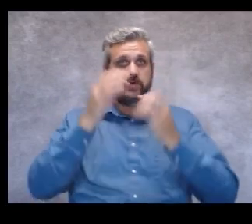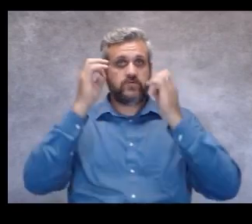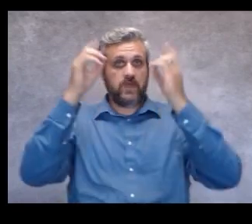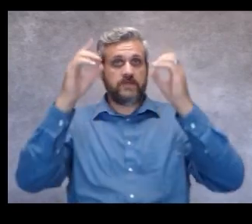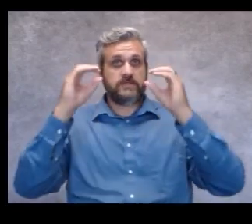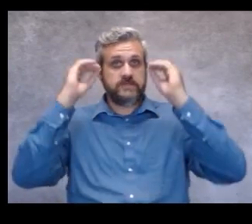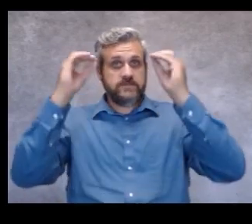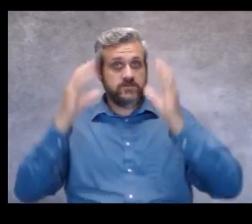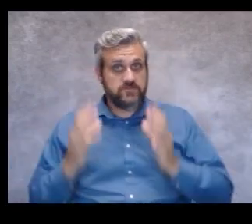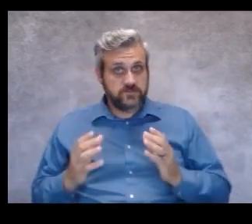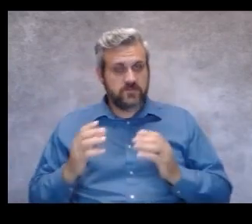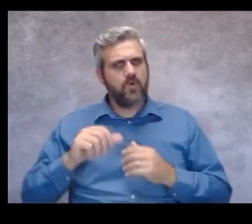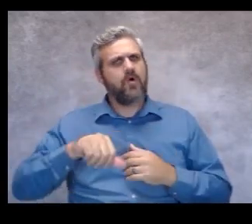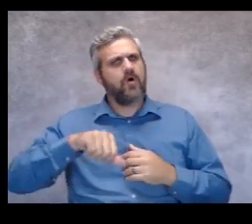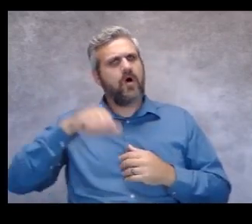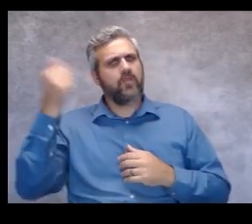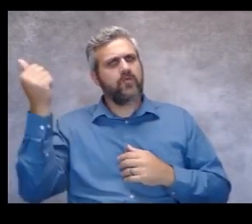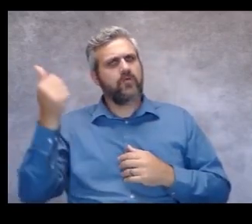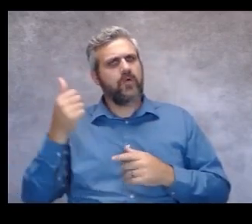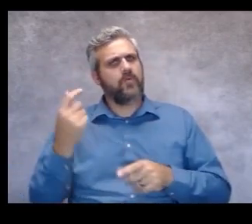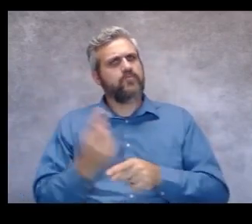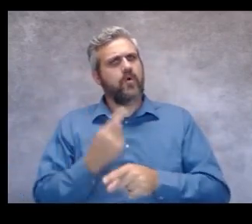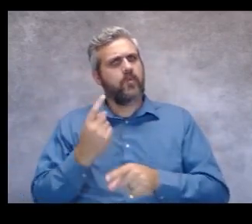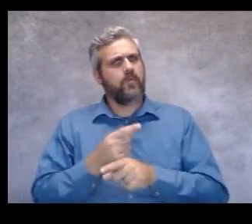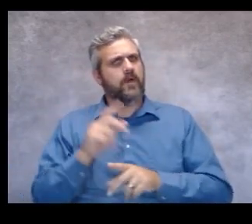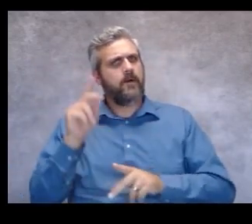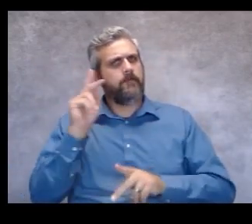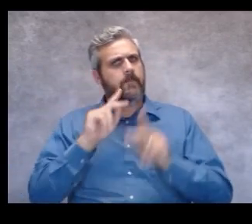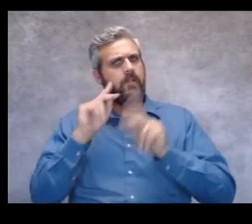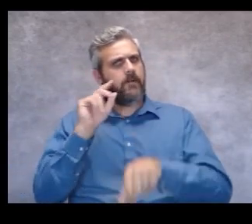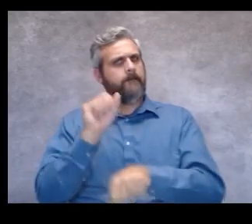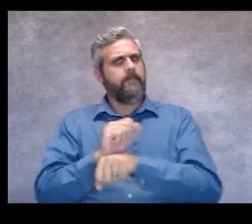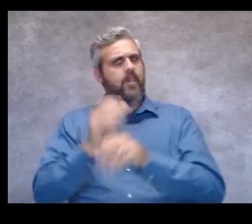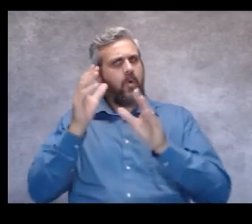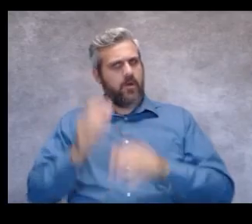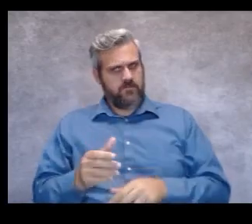education teachers and or other appropriate personnel who follow